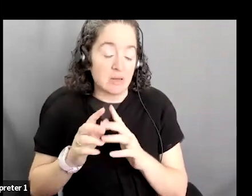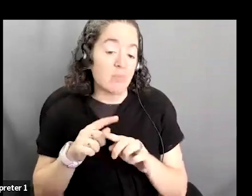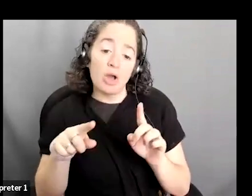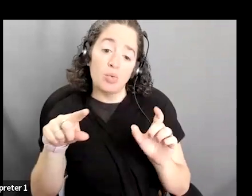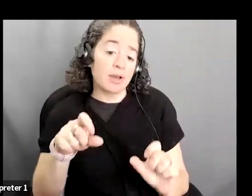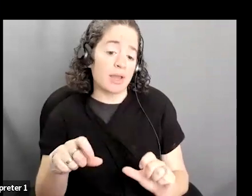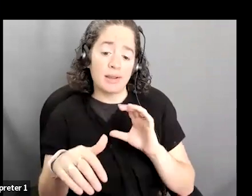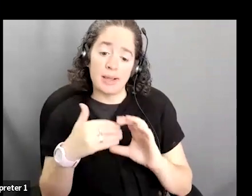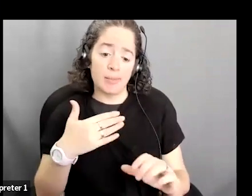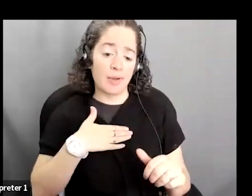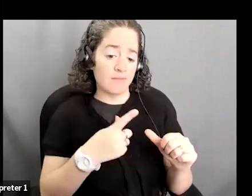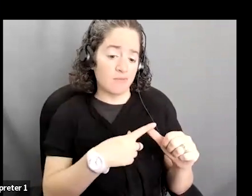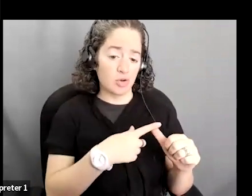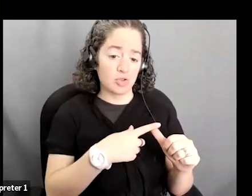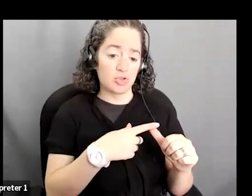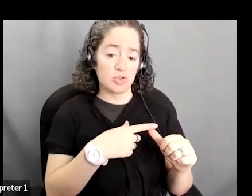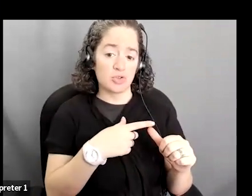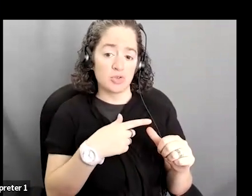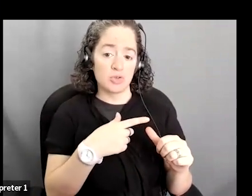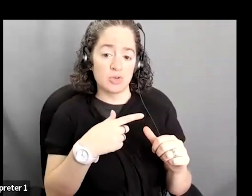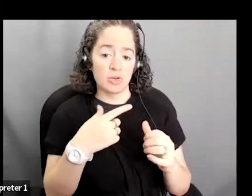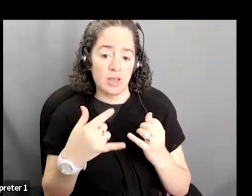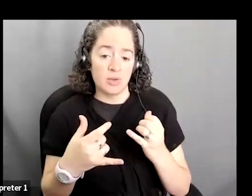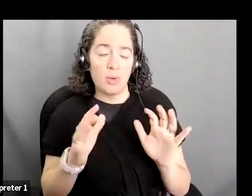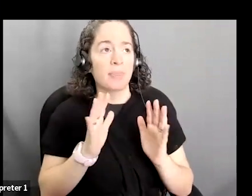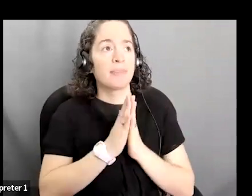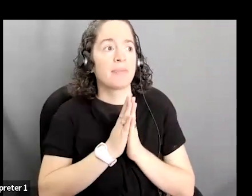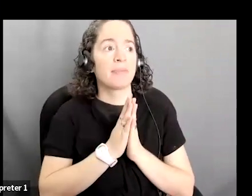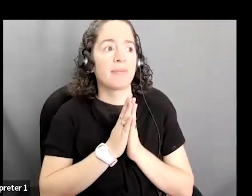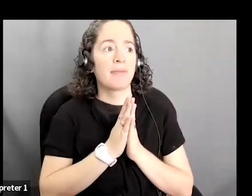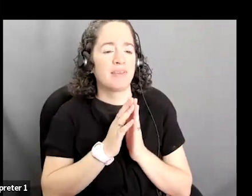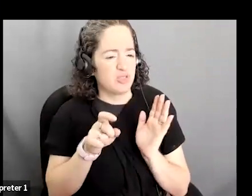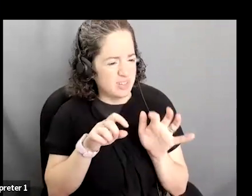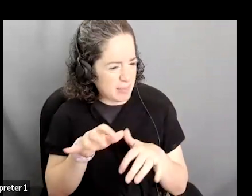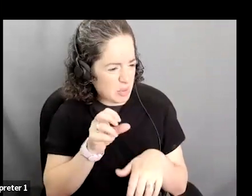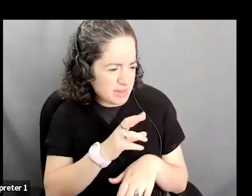Just my first and last, Kevin-- I don't know-- should I type it or say it? I don't know what--